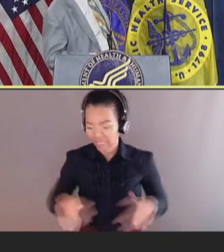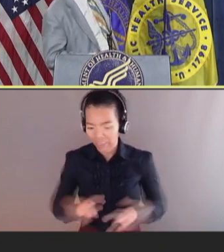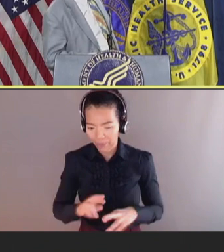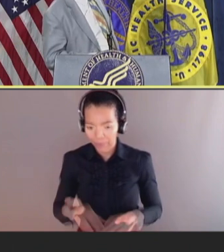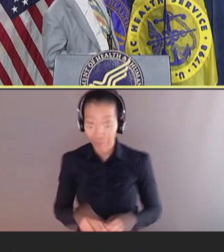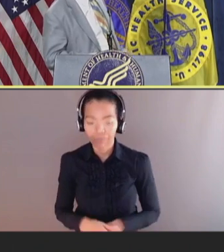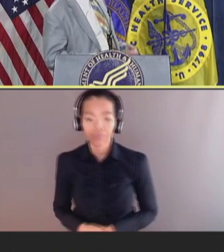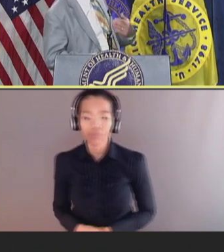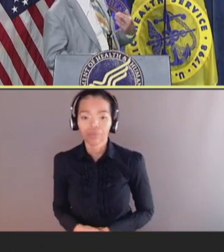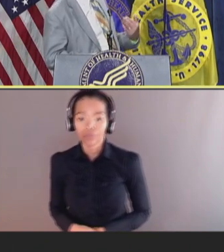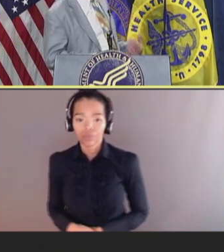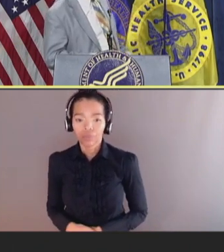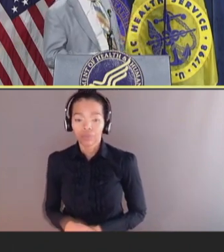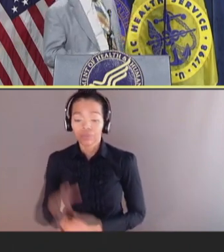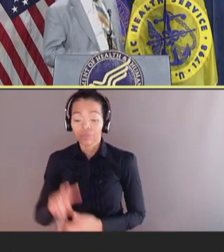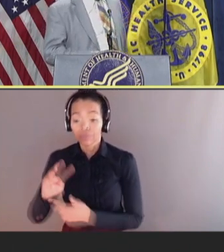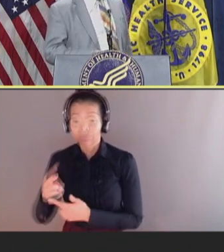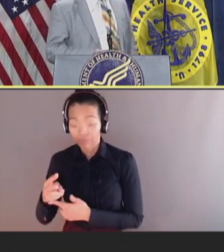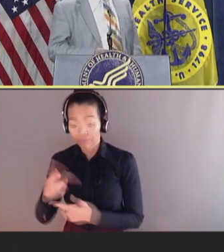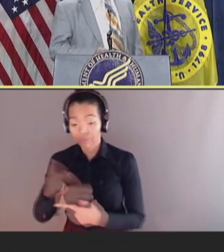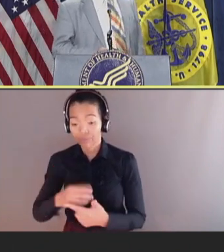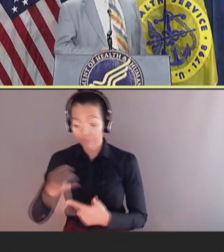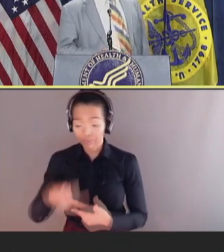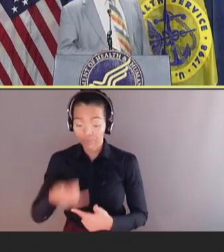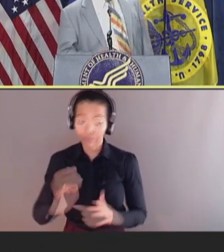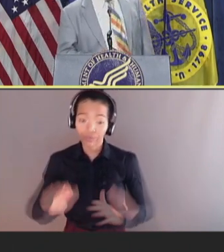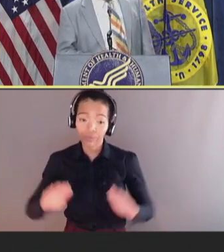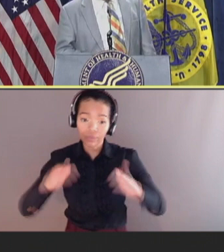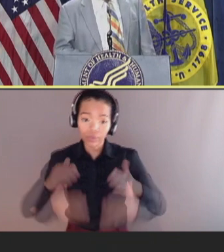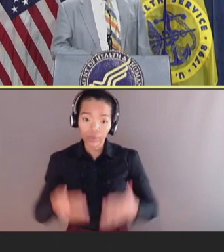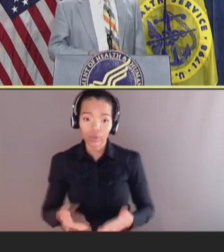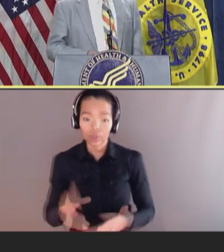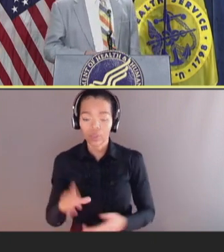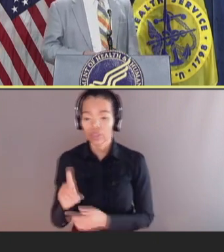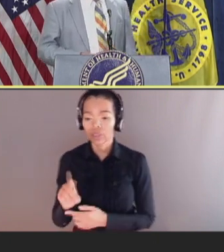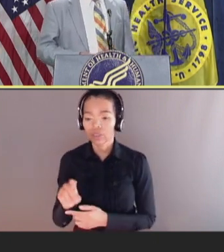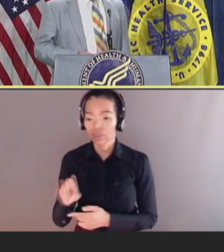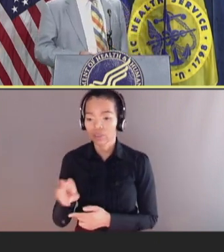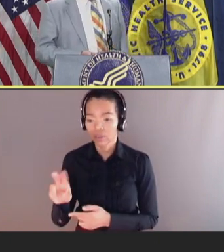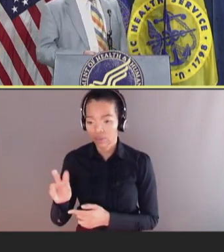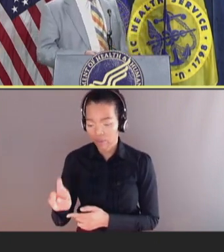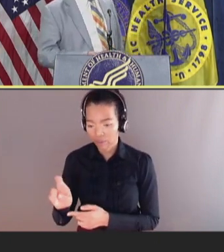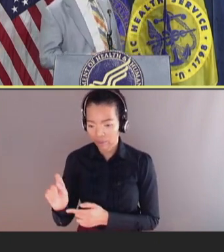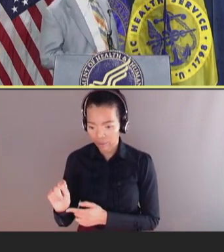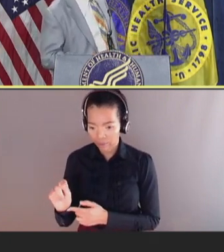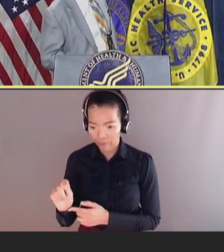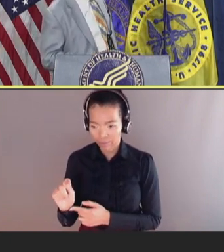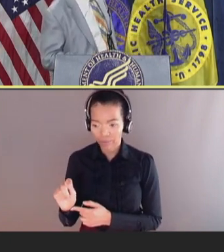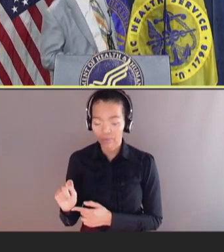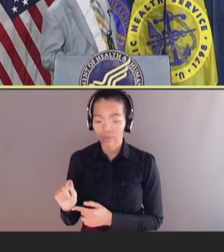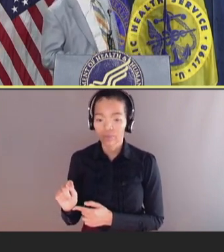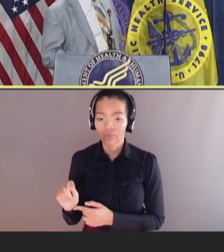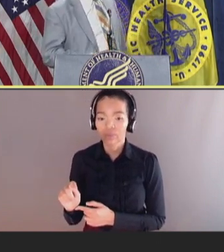The second project that also focuses on the DURT are -- and specifically the MAIT